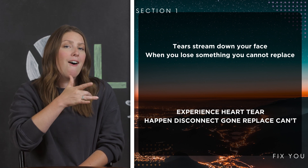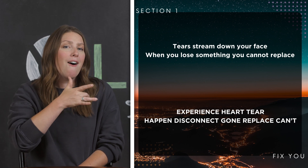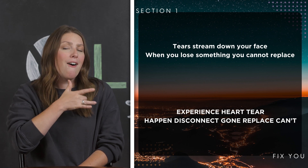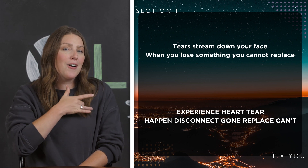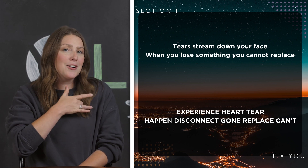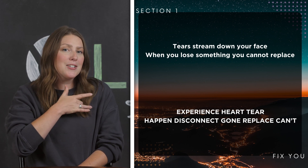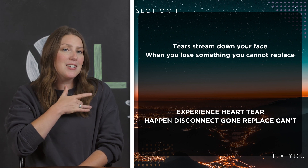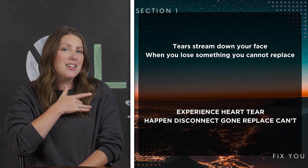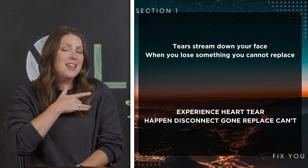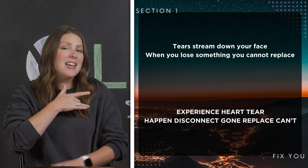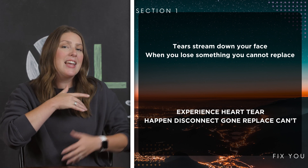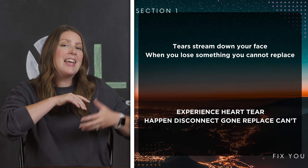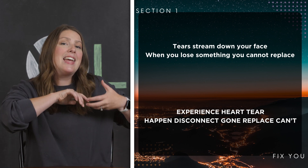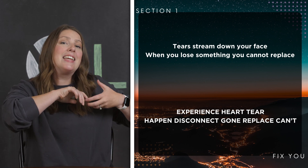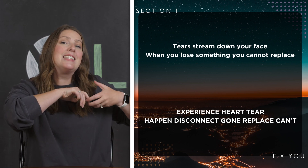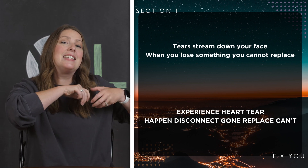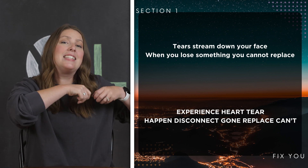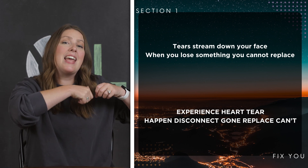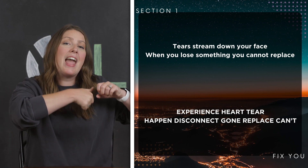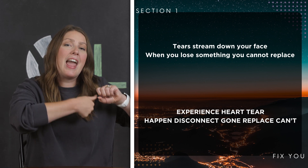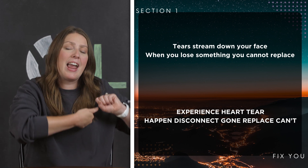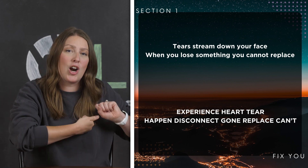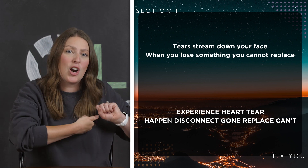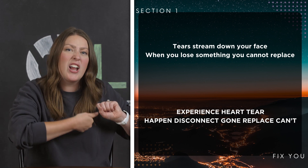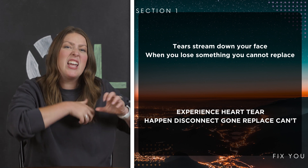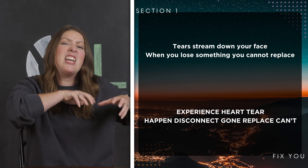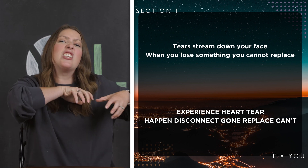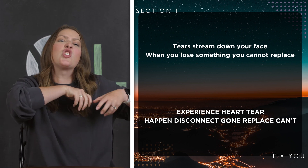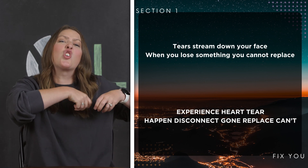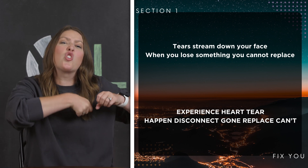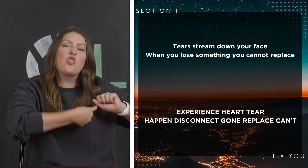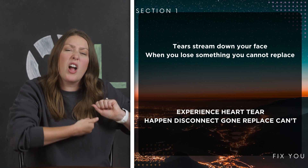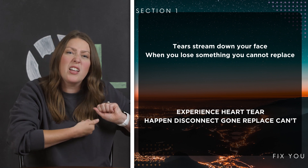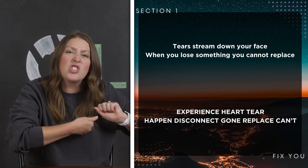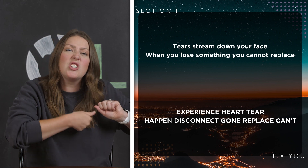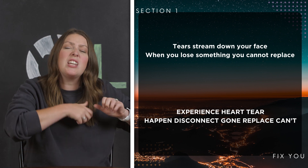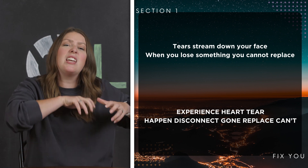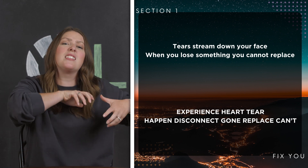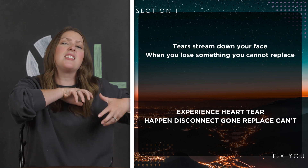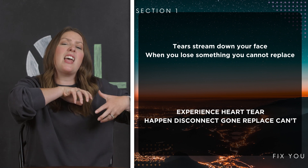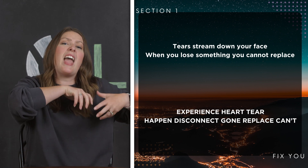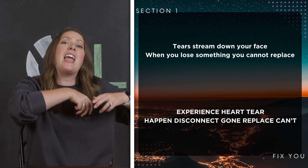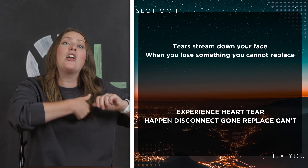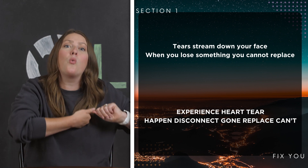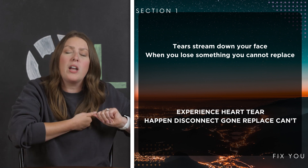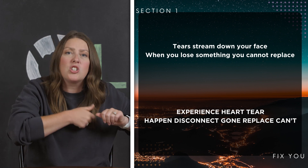Heart tear. It's crushed. It's anguish.